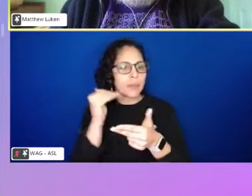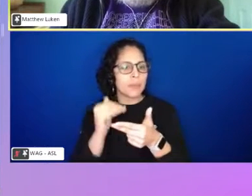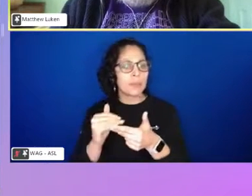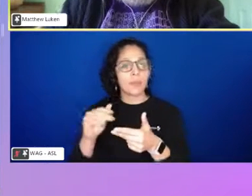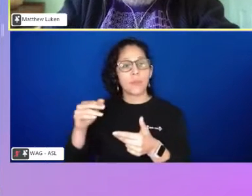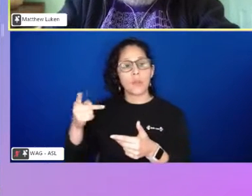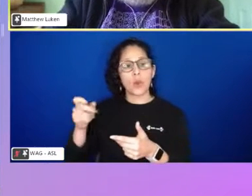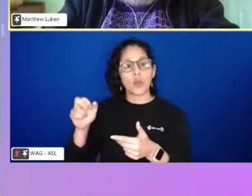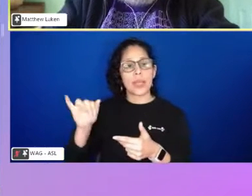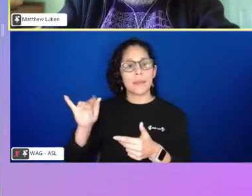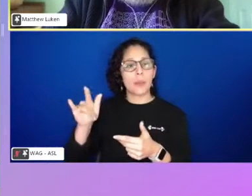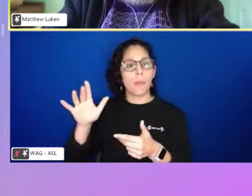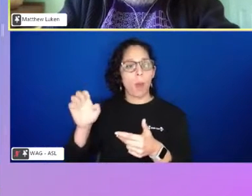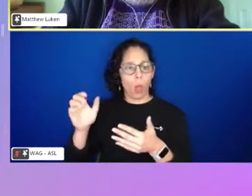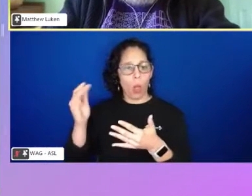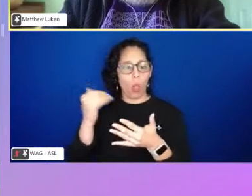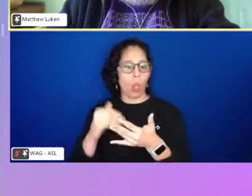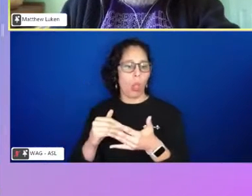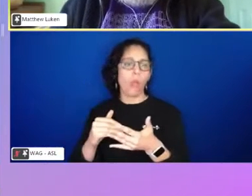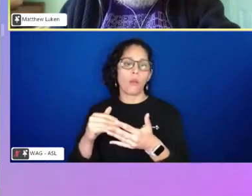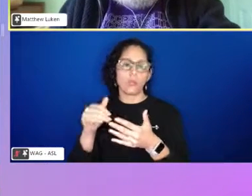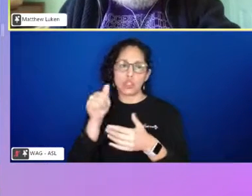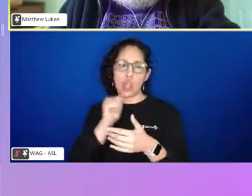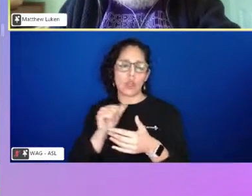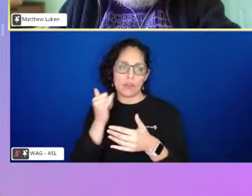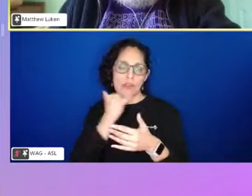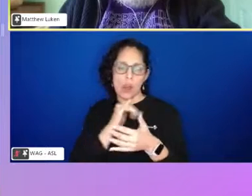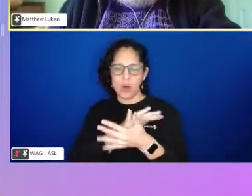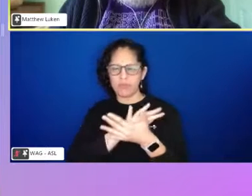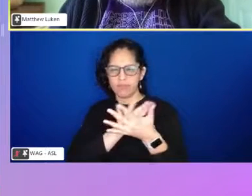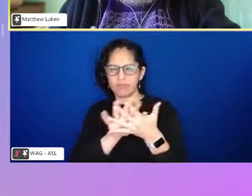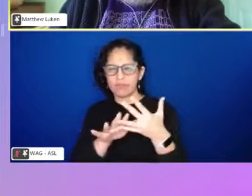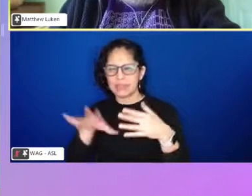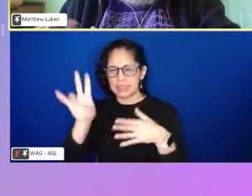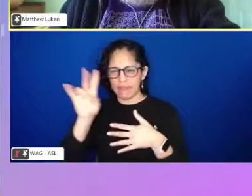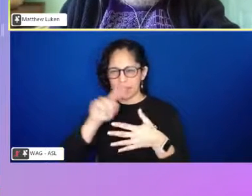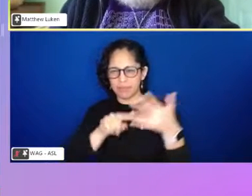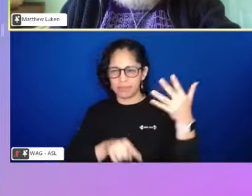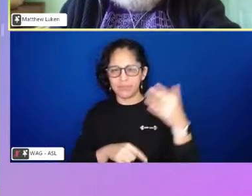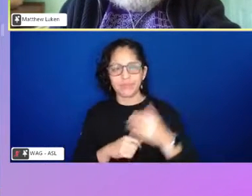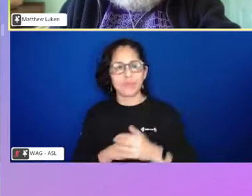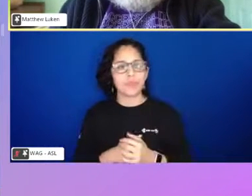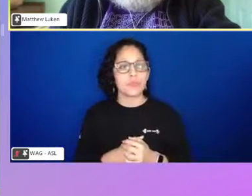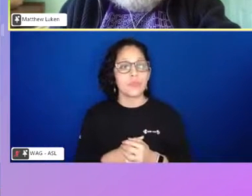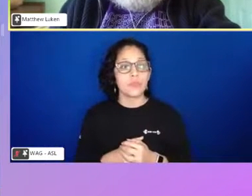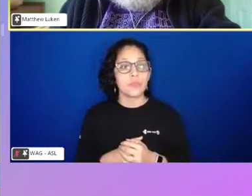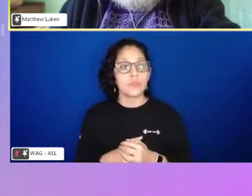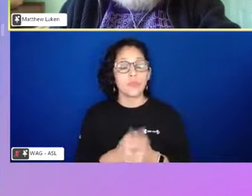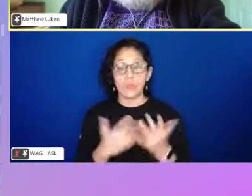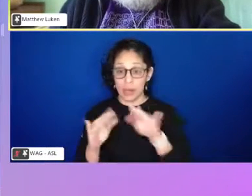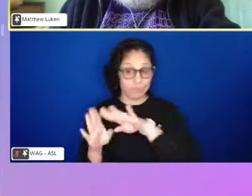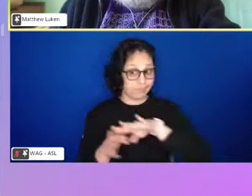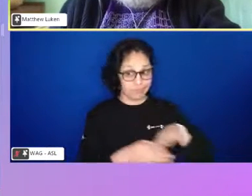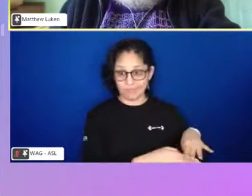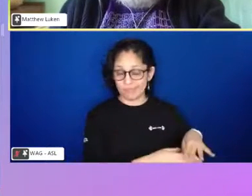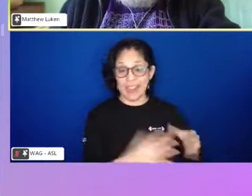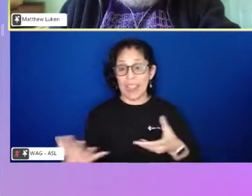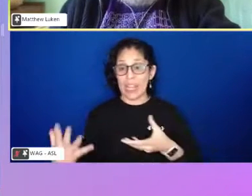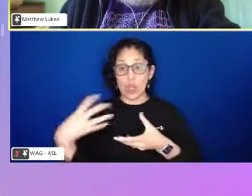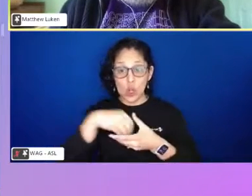perceptible information, tolerance for error, low physical effort, size and space for approaching use.